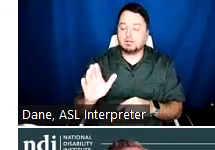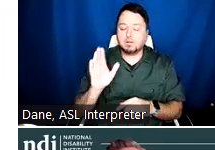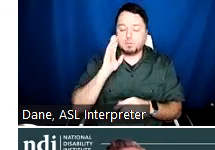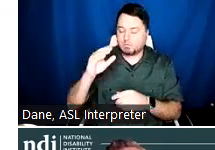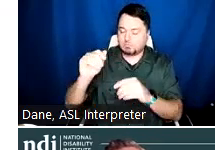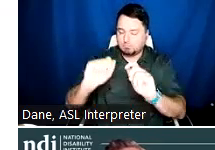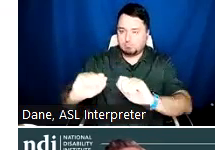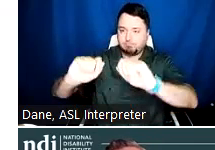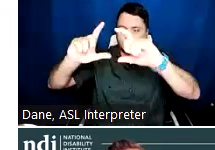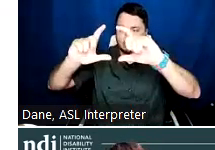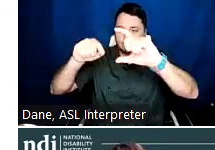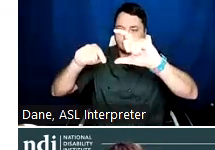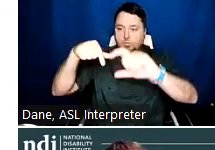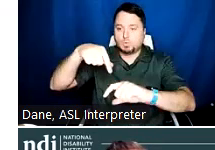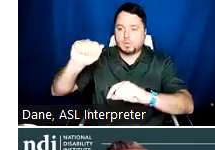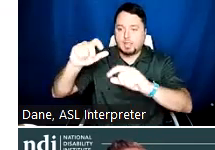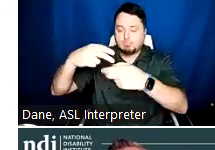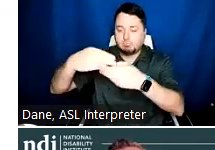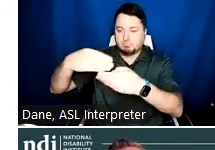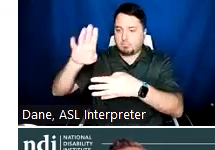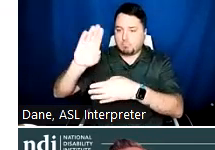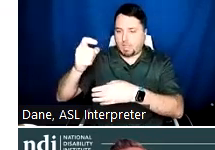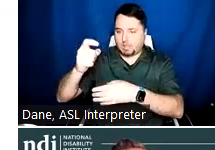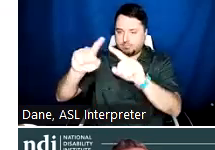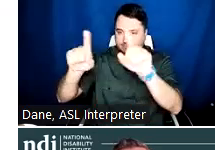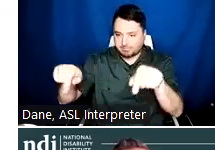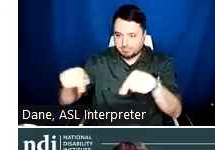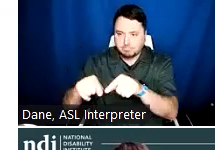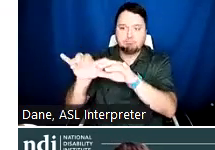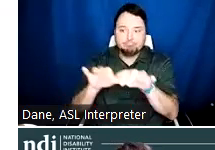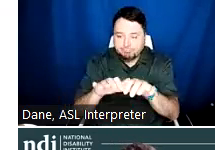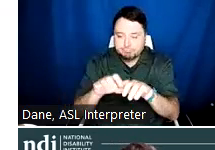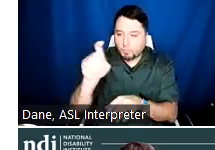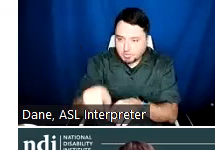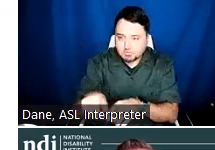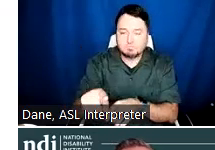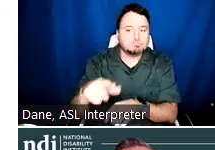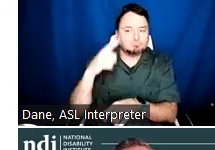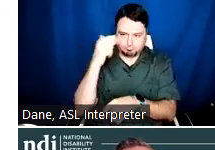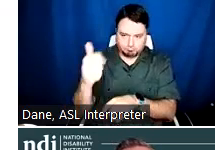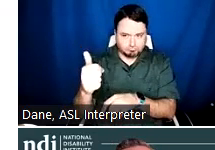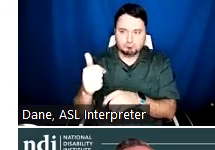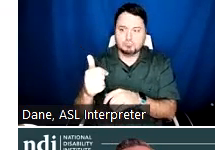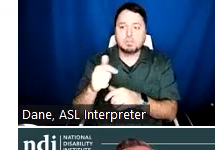that will bring up a Q&A panel or box for you. There you can type in your questions, and then the